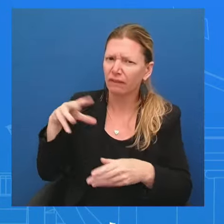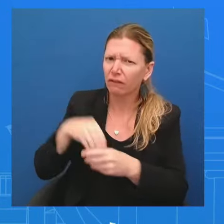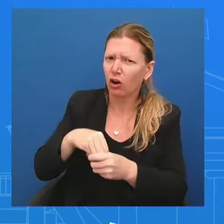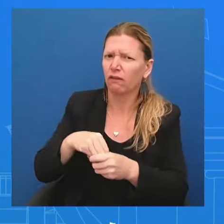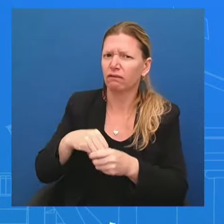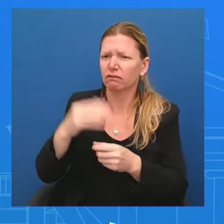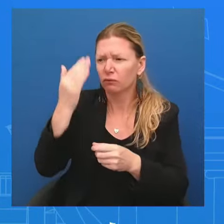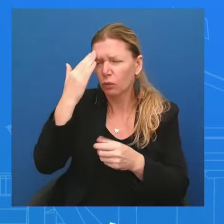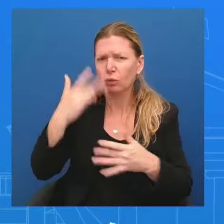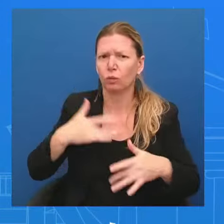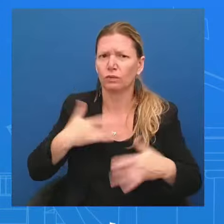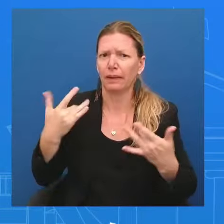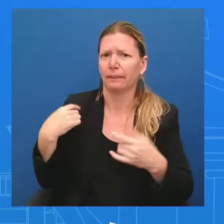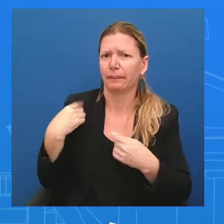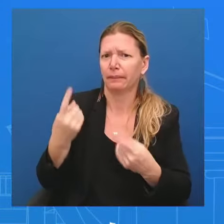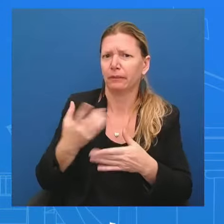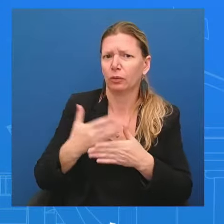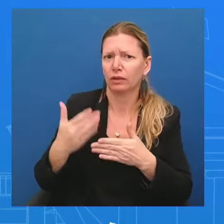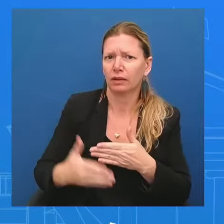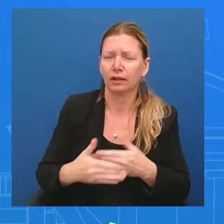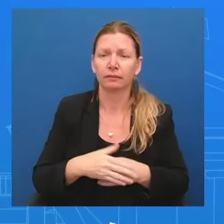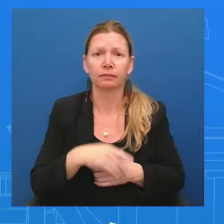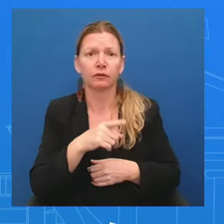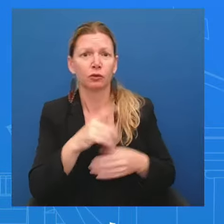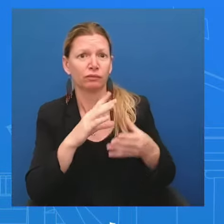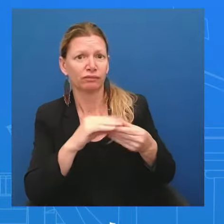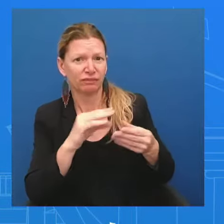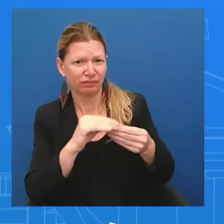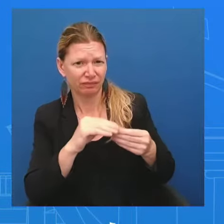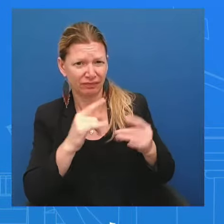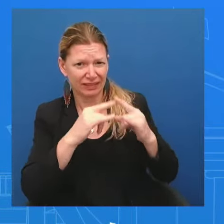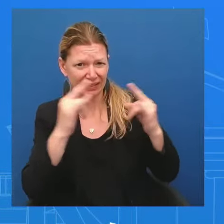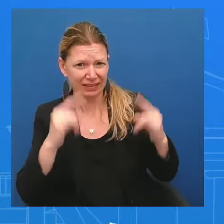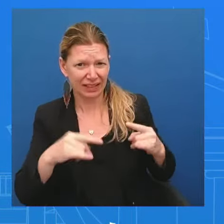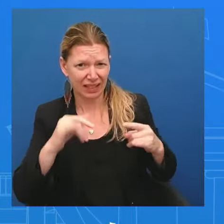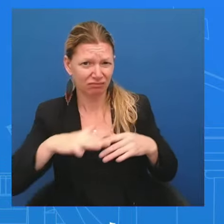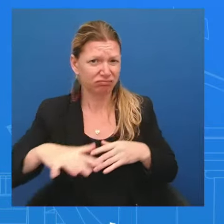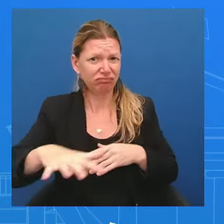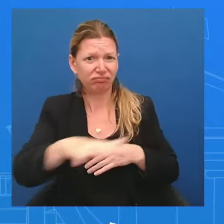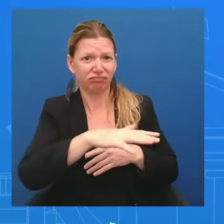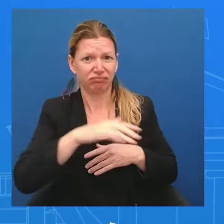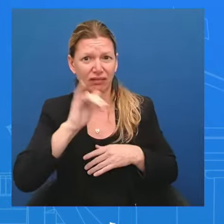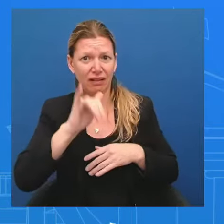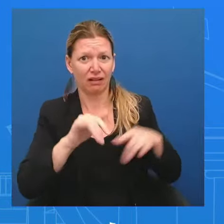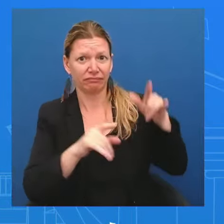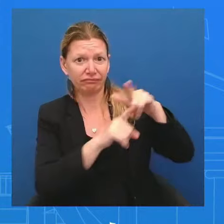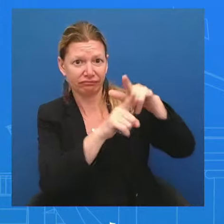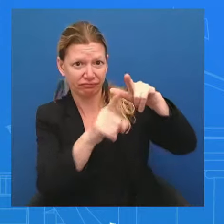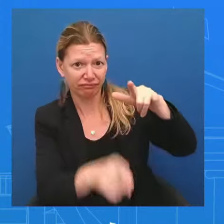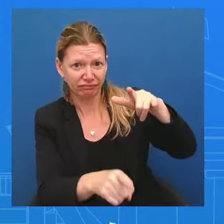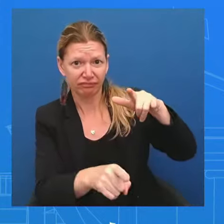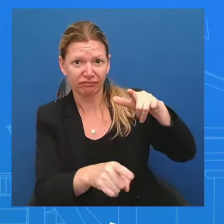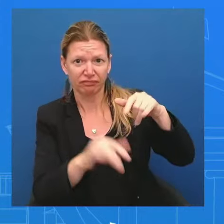that was first struck is considered a densely populated area? Mr. Kirby: The whole area of Rafah, Ed,